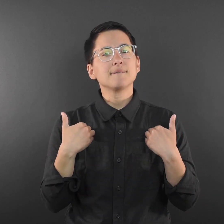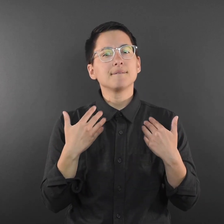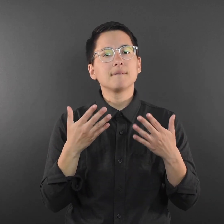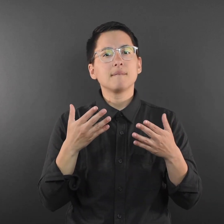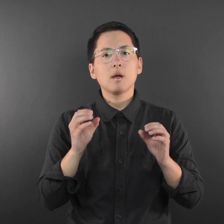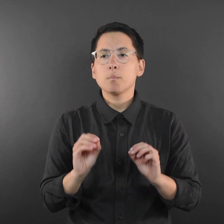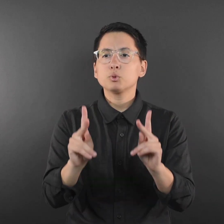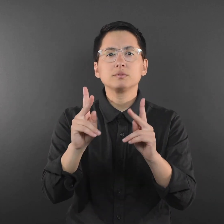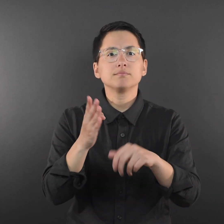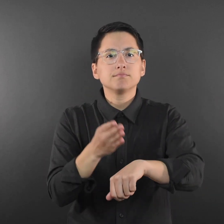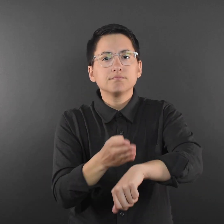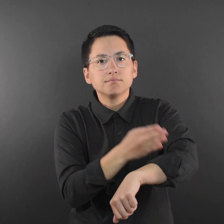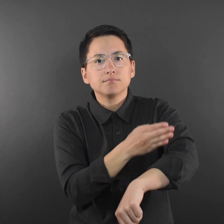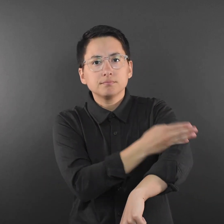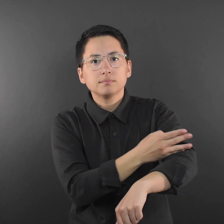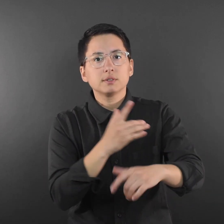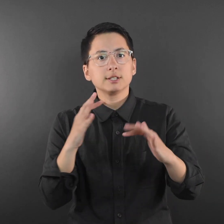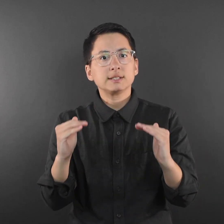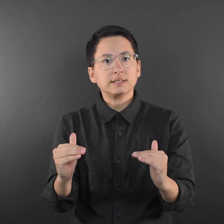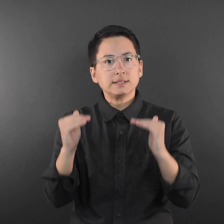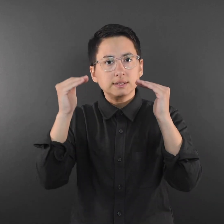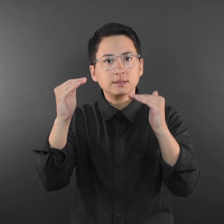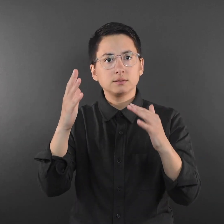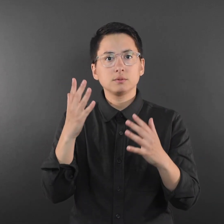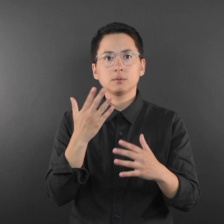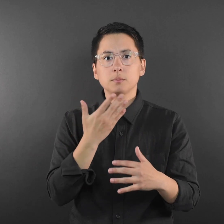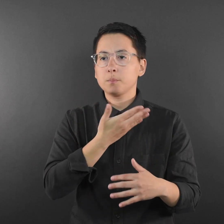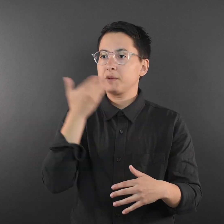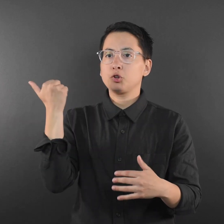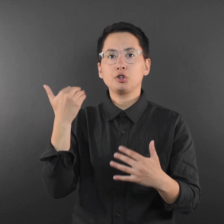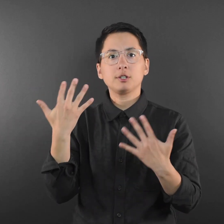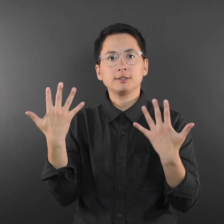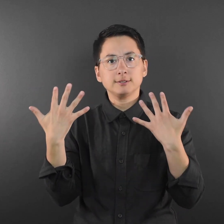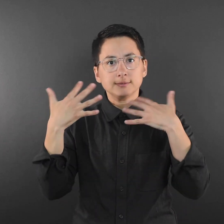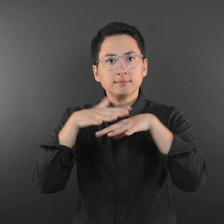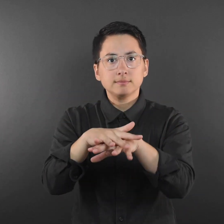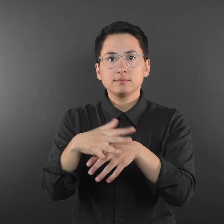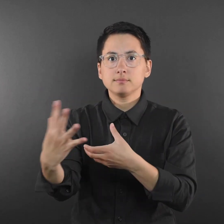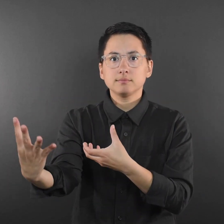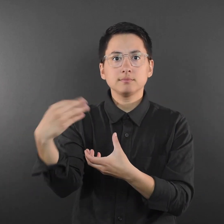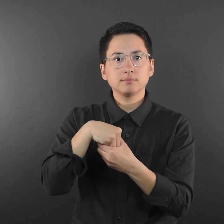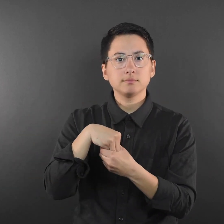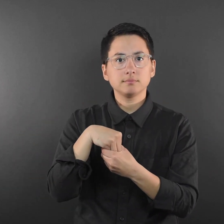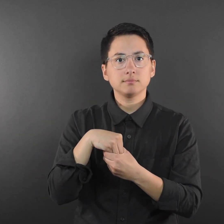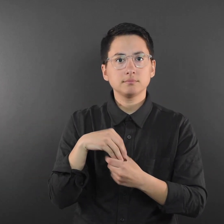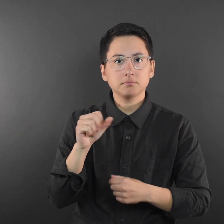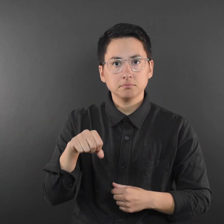There is room for improvement in advancing toward greater integration and inclusion,